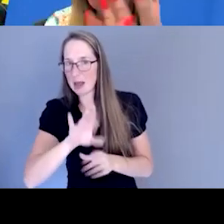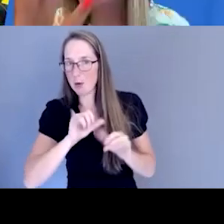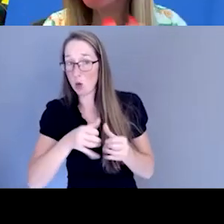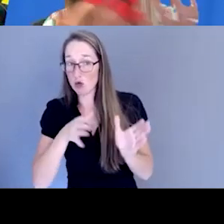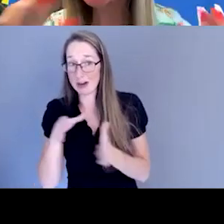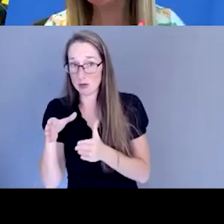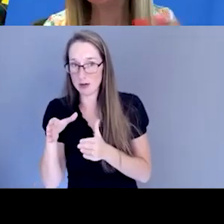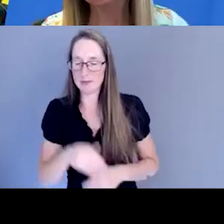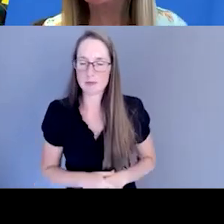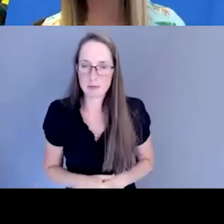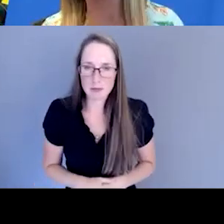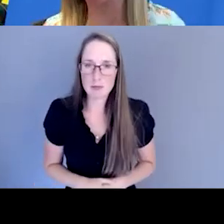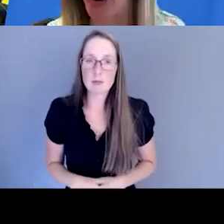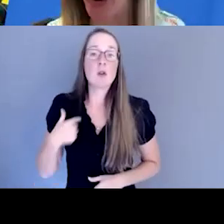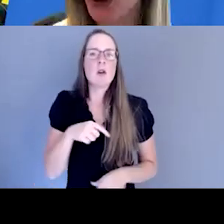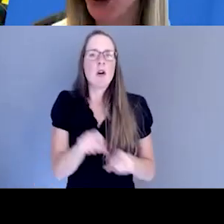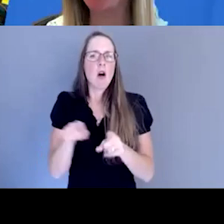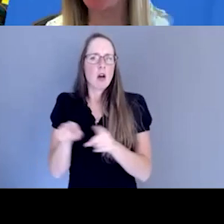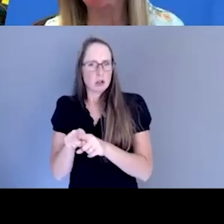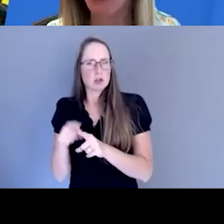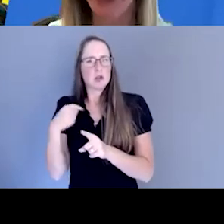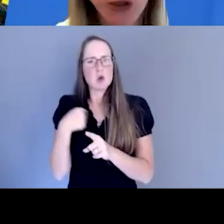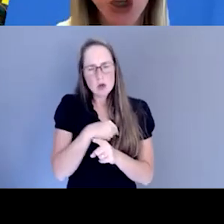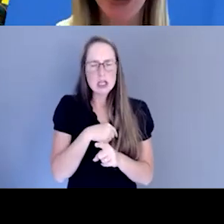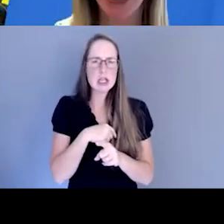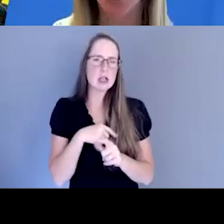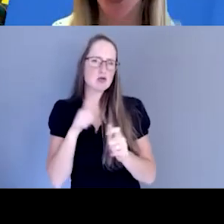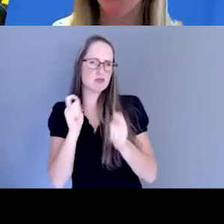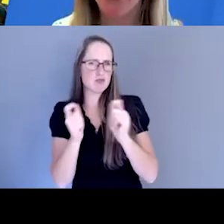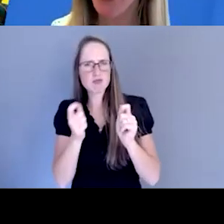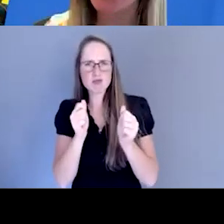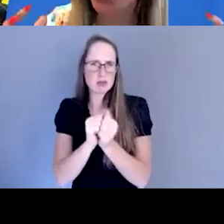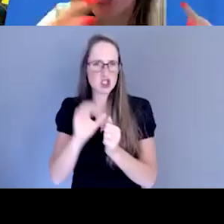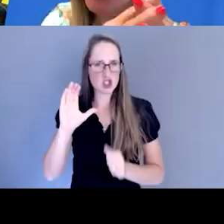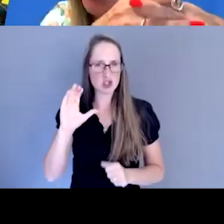We also moved around a little bit in the GC-1 and tried to